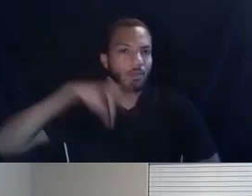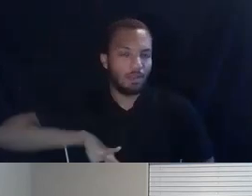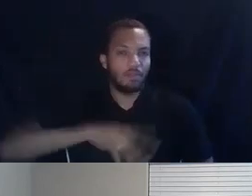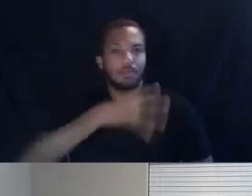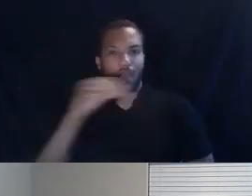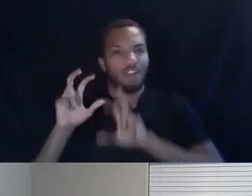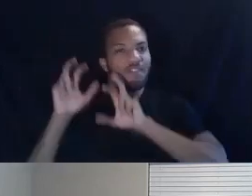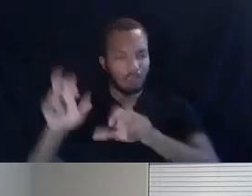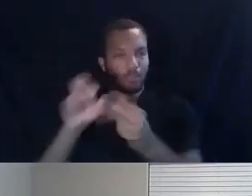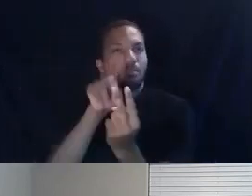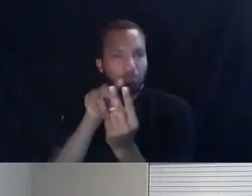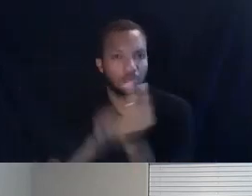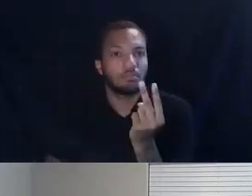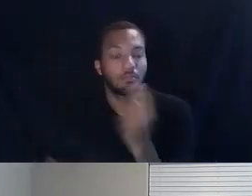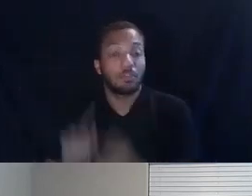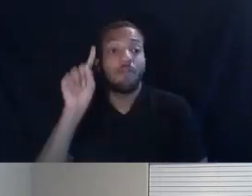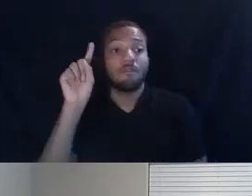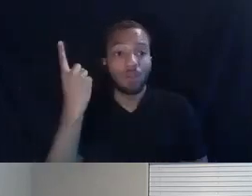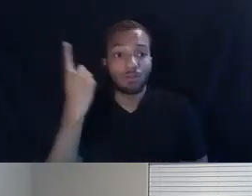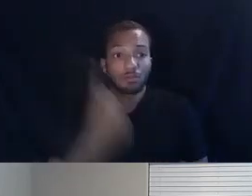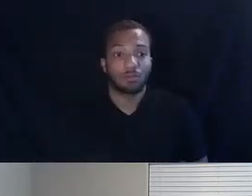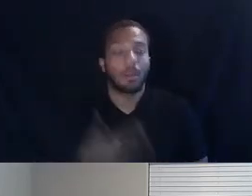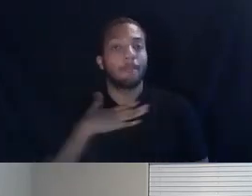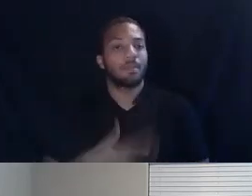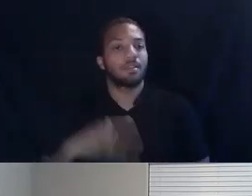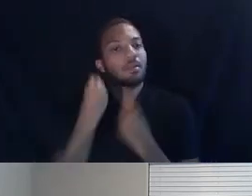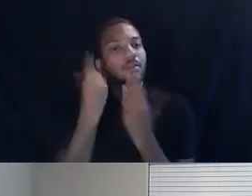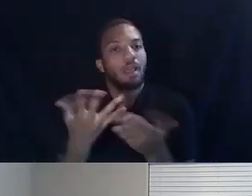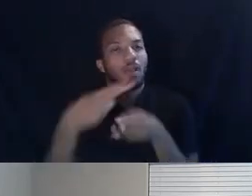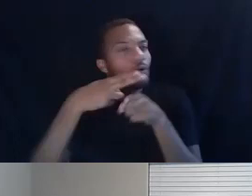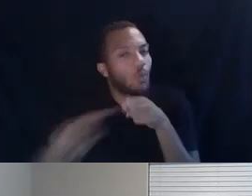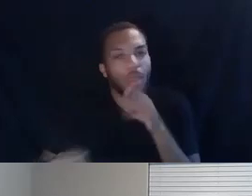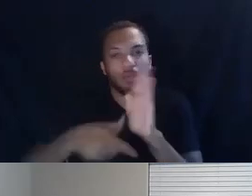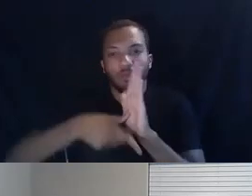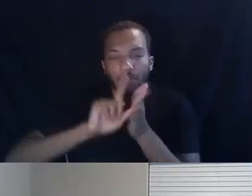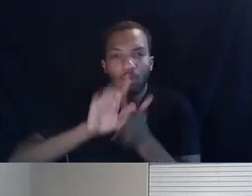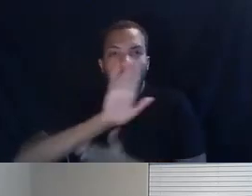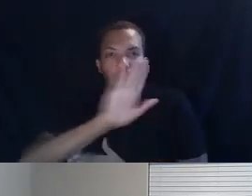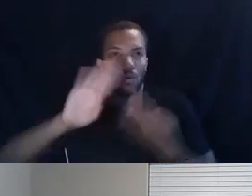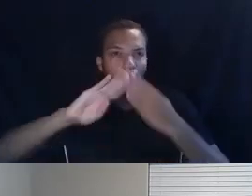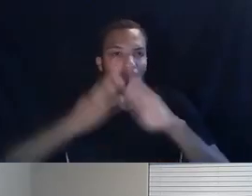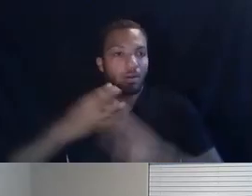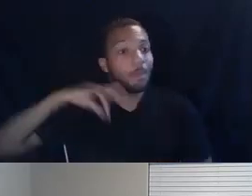So first please provide a quick overview of your community benefits and investments,